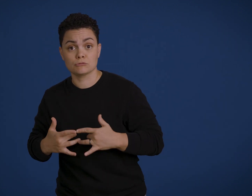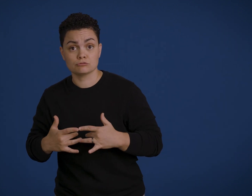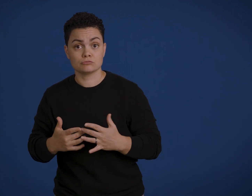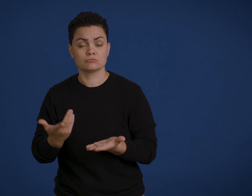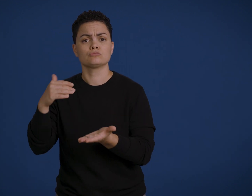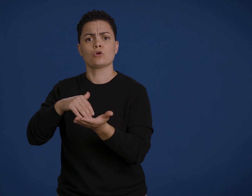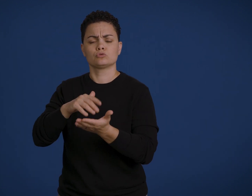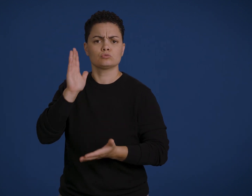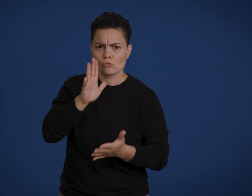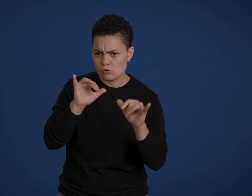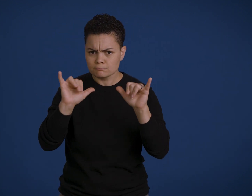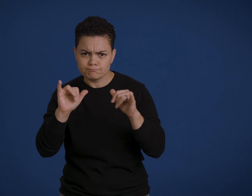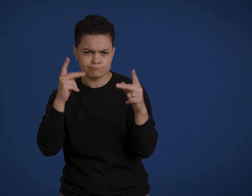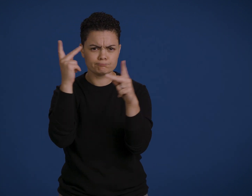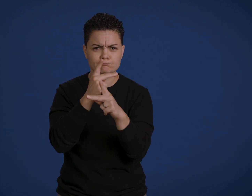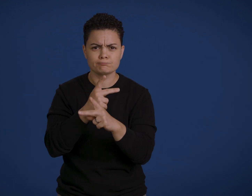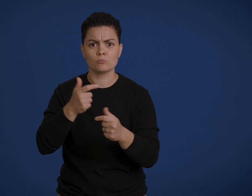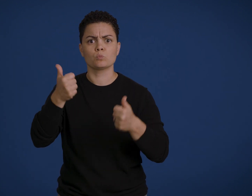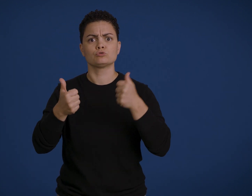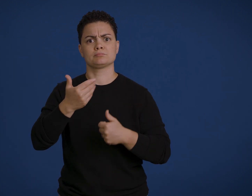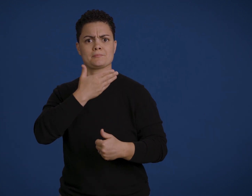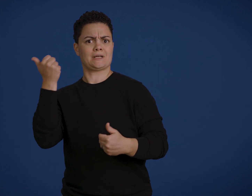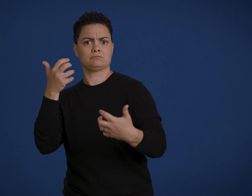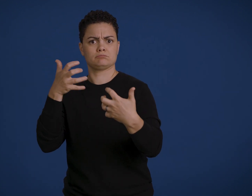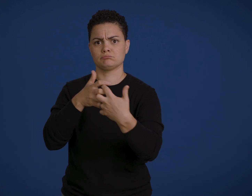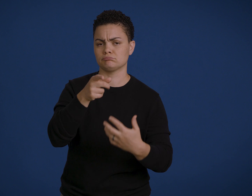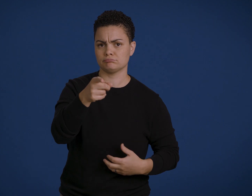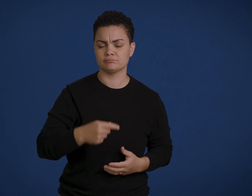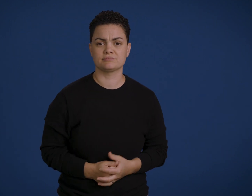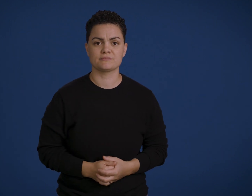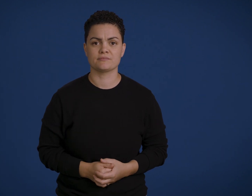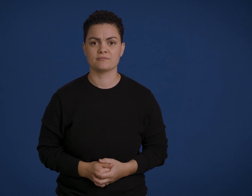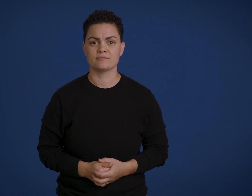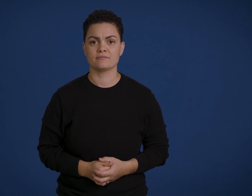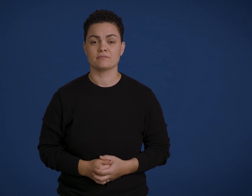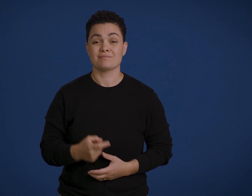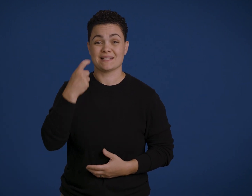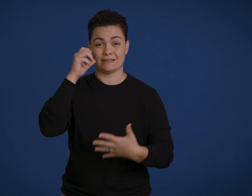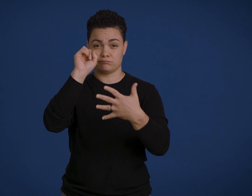they will help determine which medication is most appropriate for you.